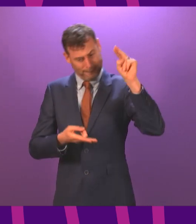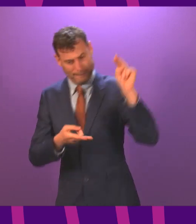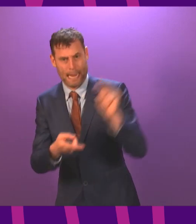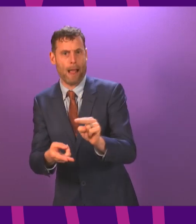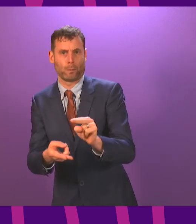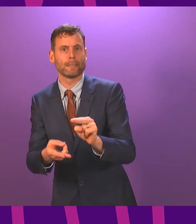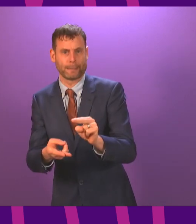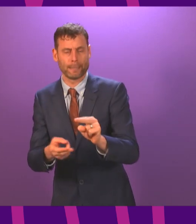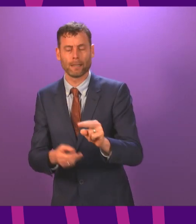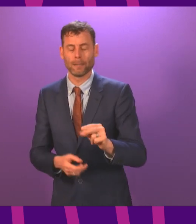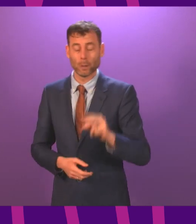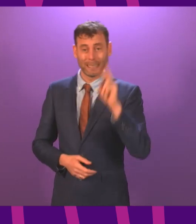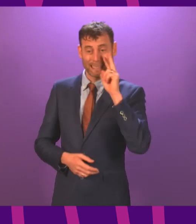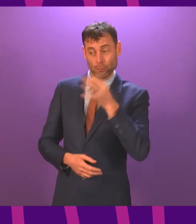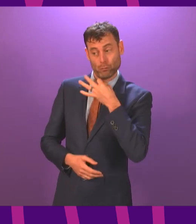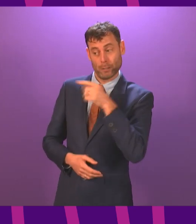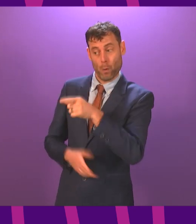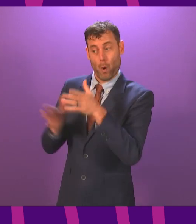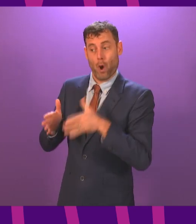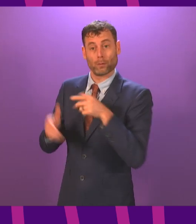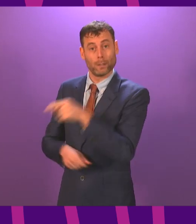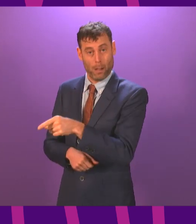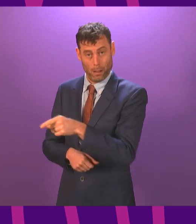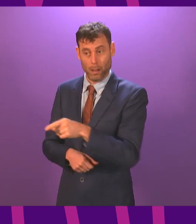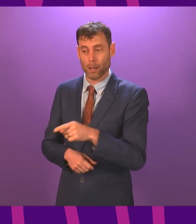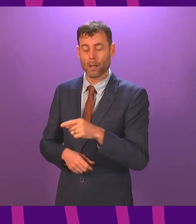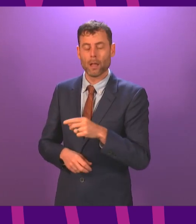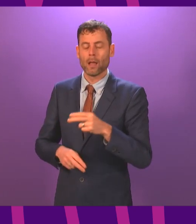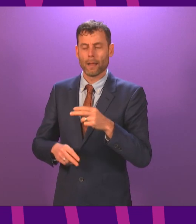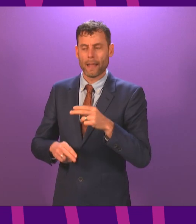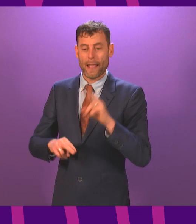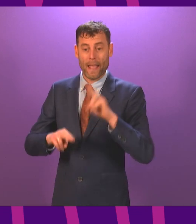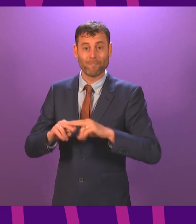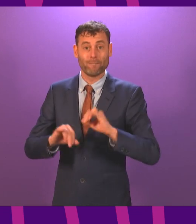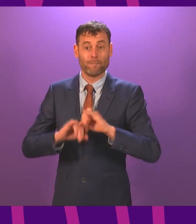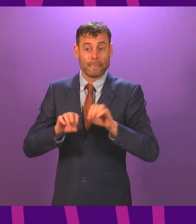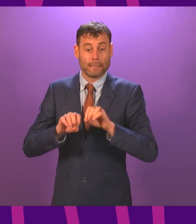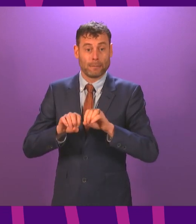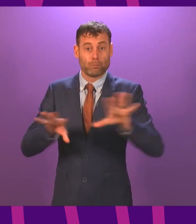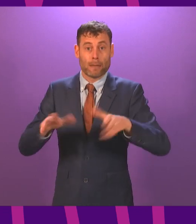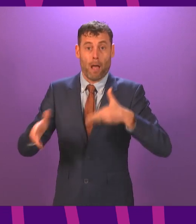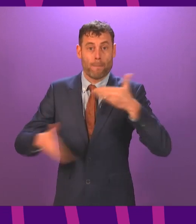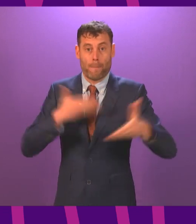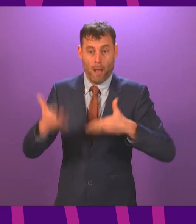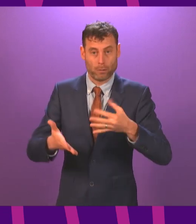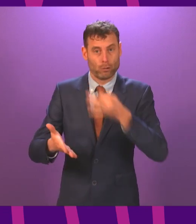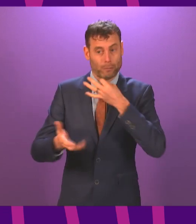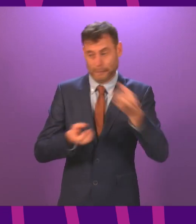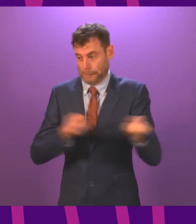on the health service, which any increase in rates of infection would quickly intensify.